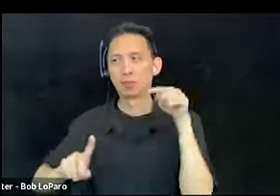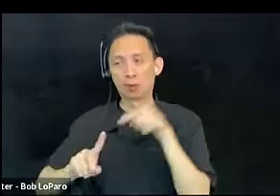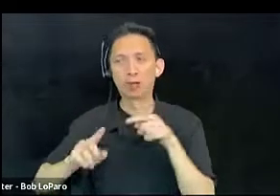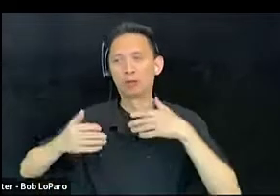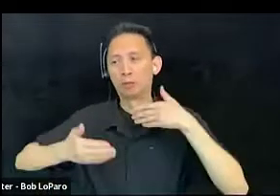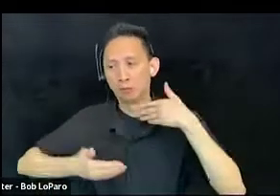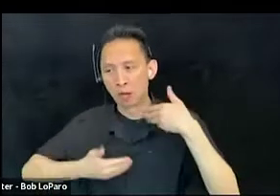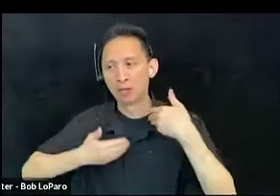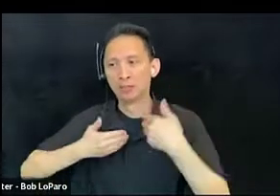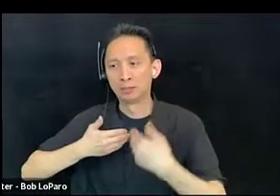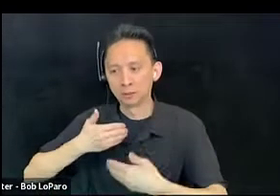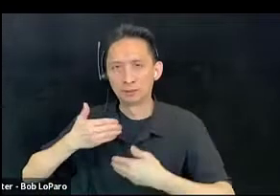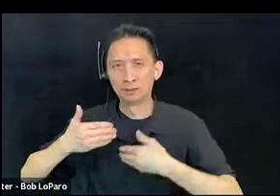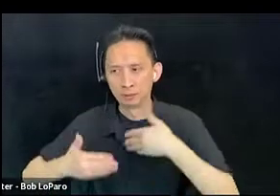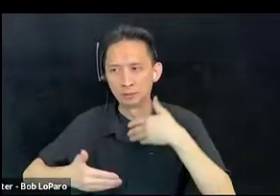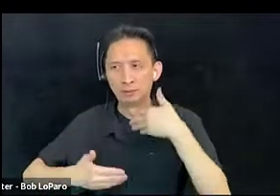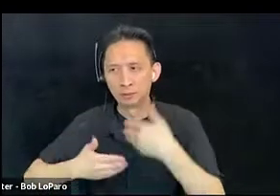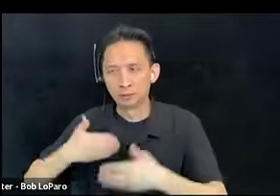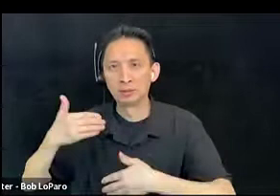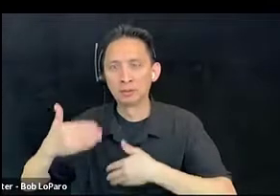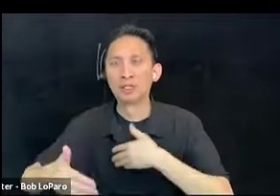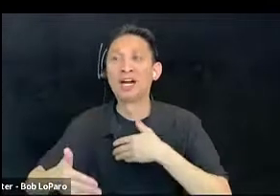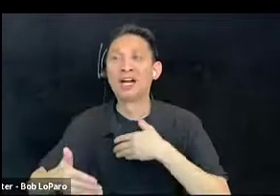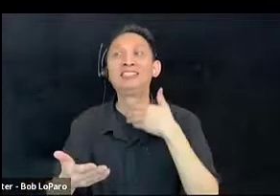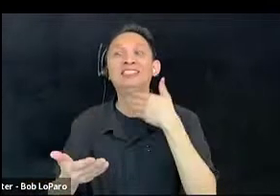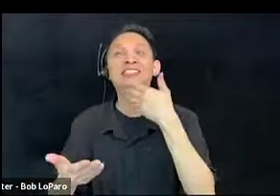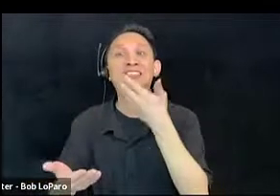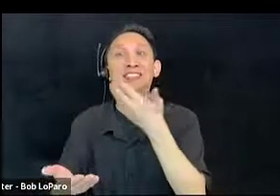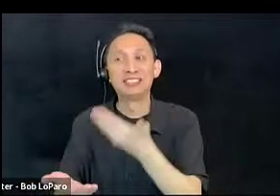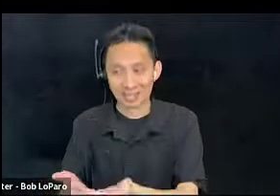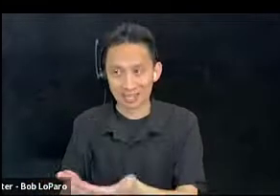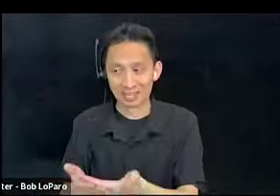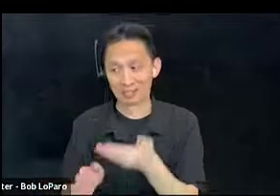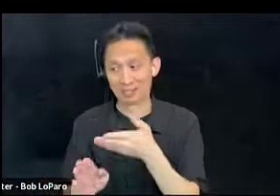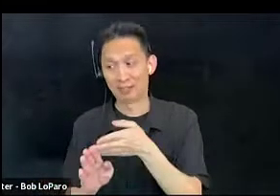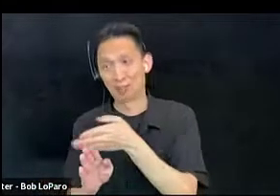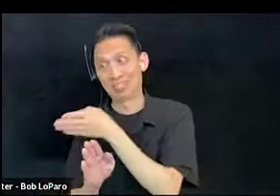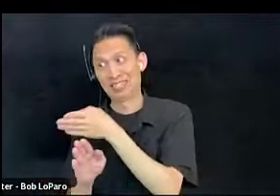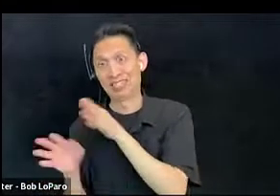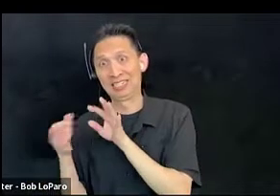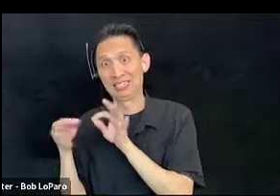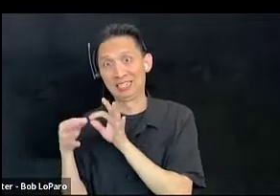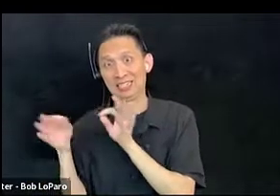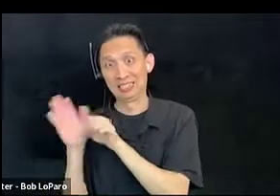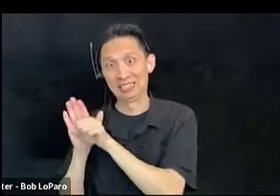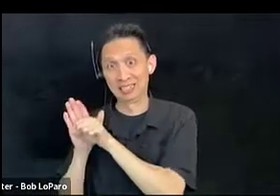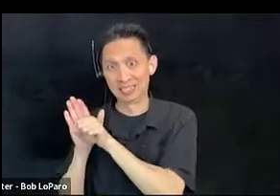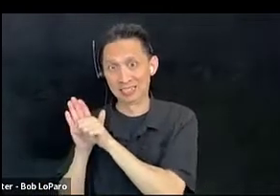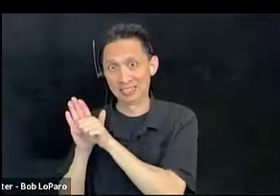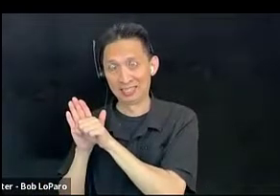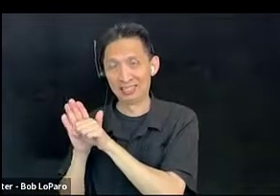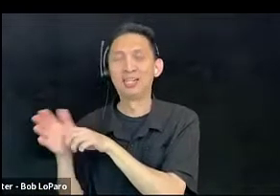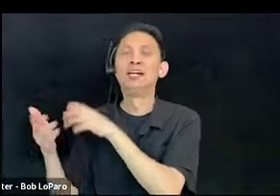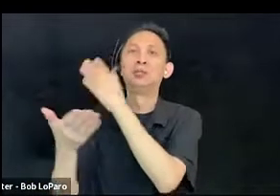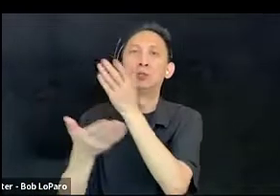It's really a bridge or a stepping stone between pre-symbolic and symbolic communication.